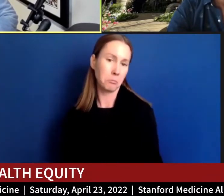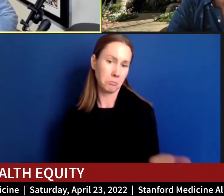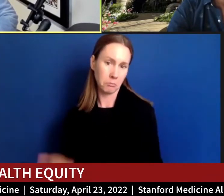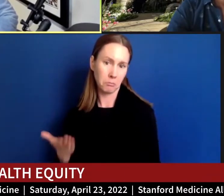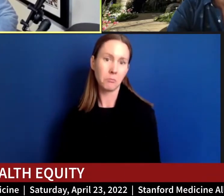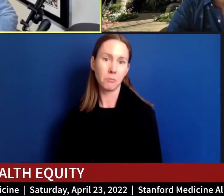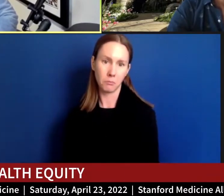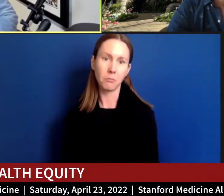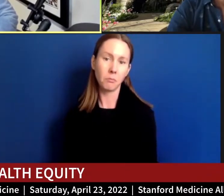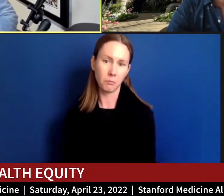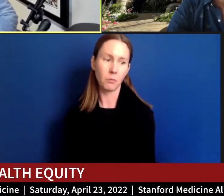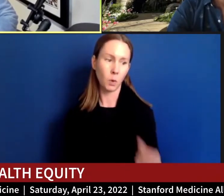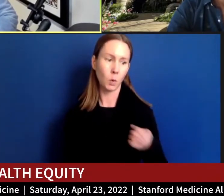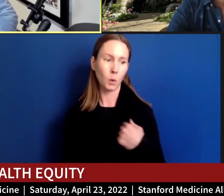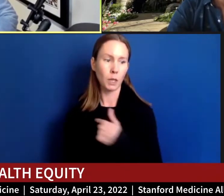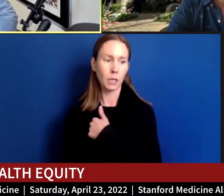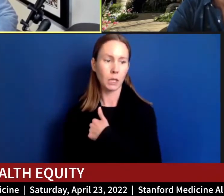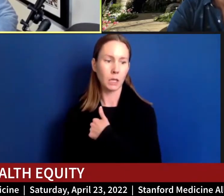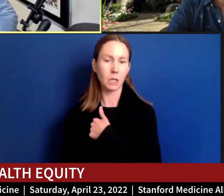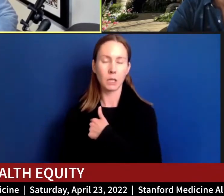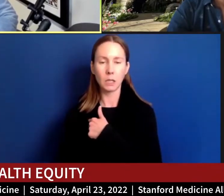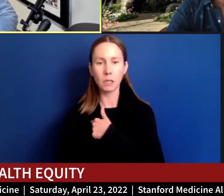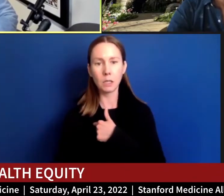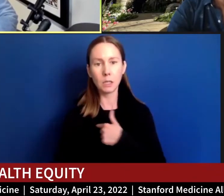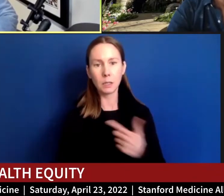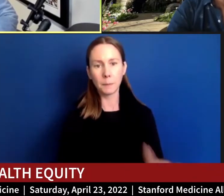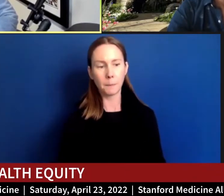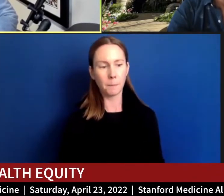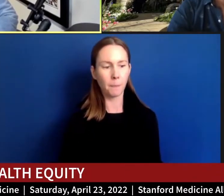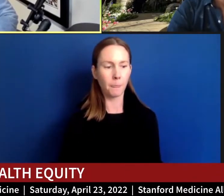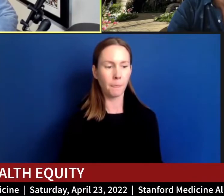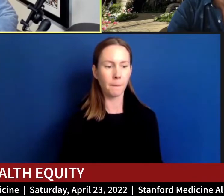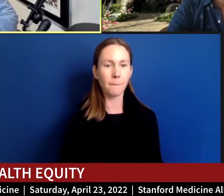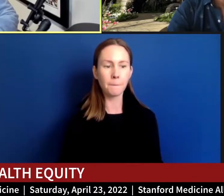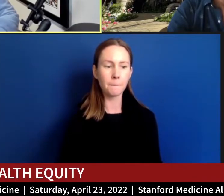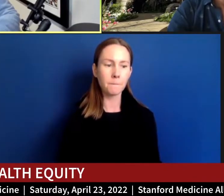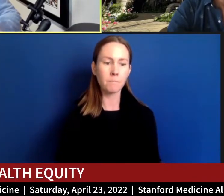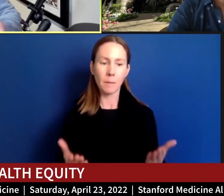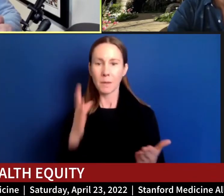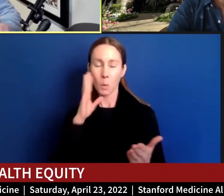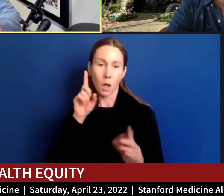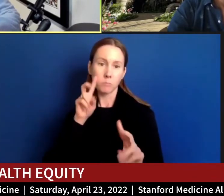you know, we may be looking into in the near future. How we develop our